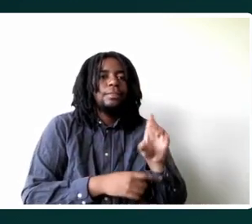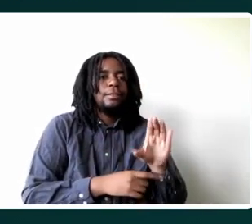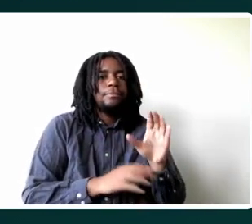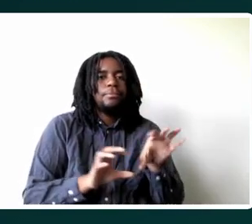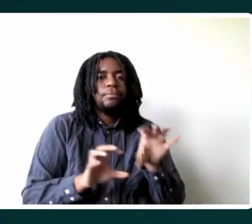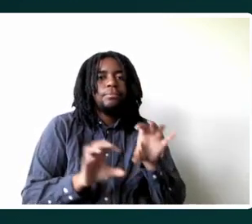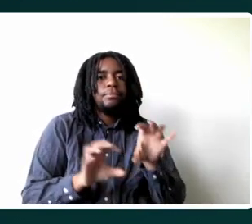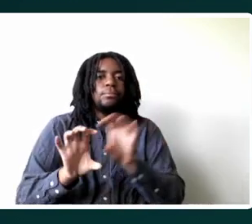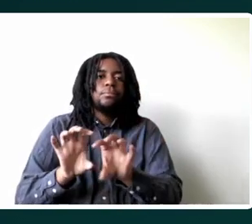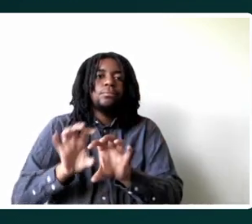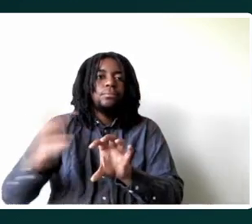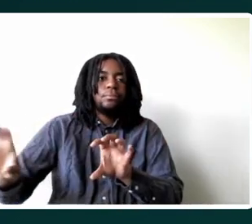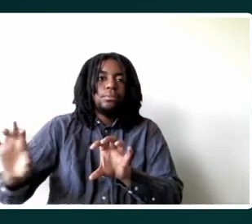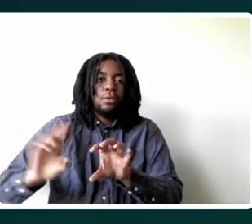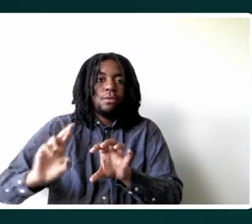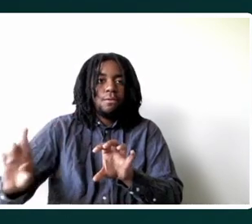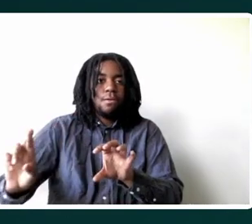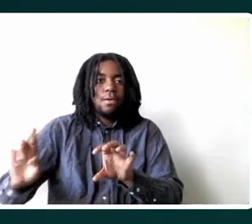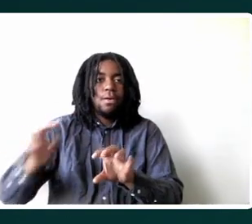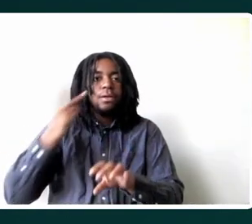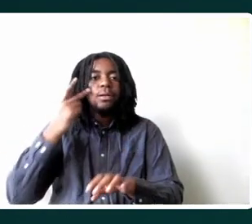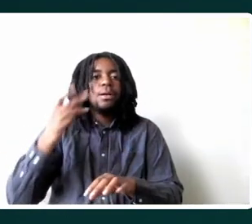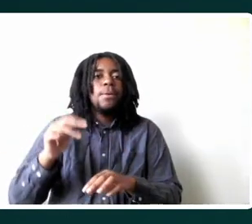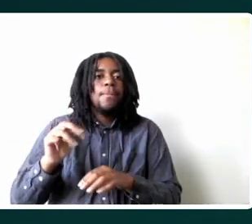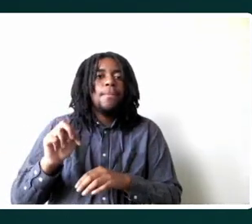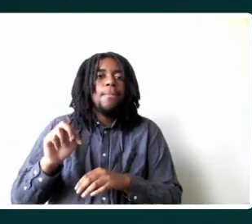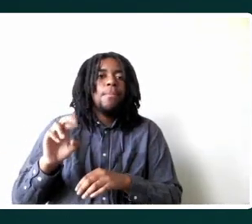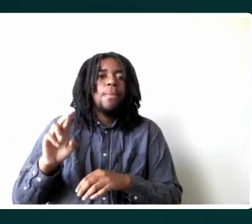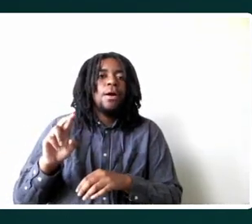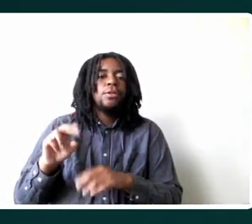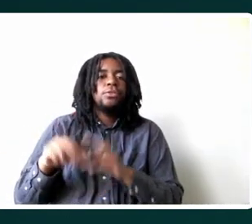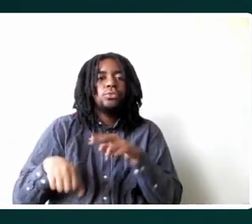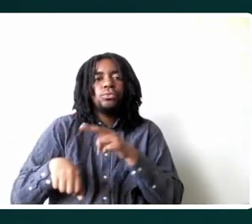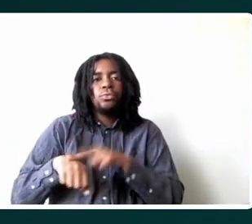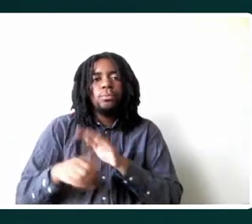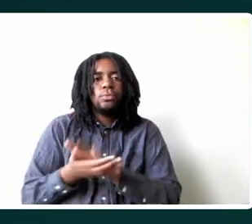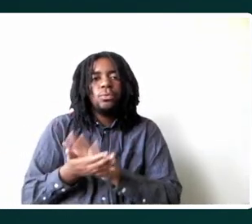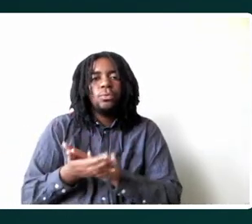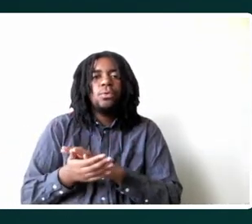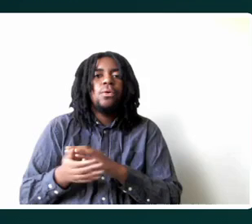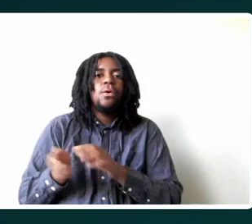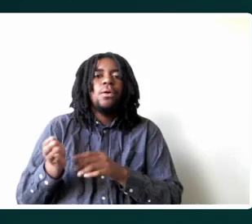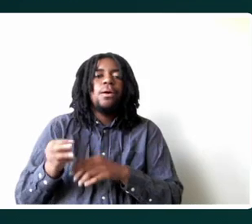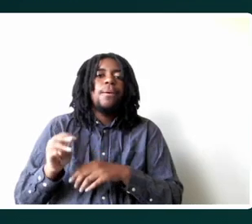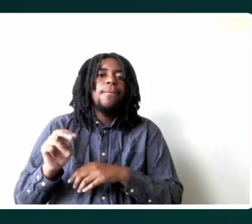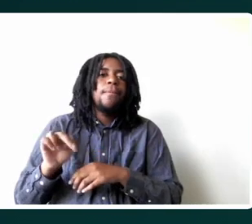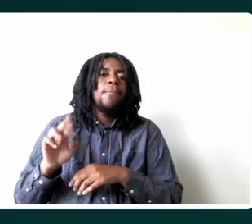or Miner Teachers College as it was later known, which was the teacher training school for African